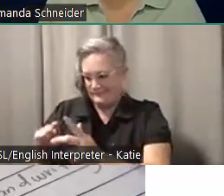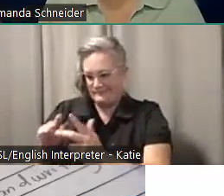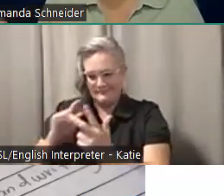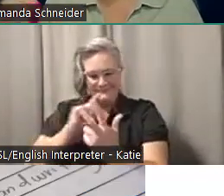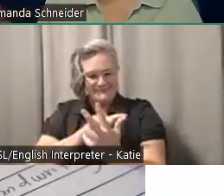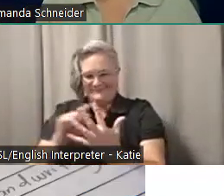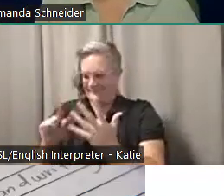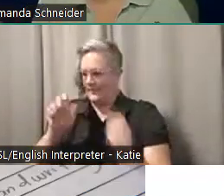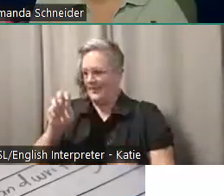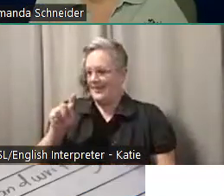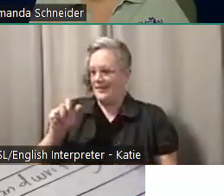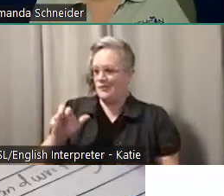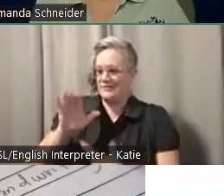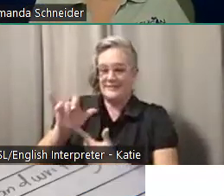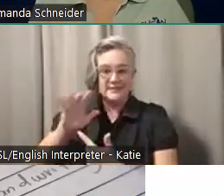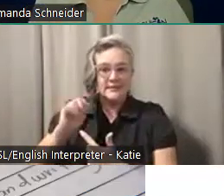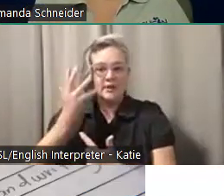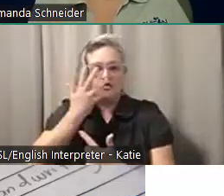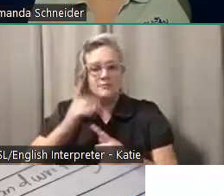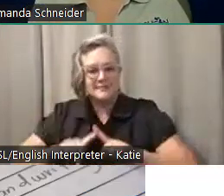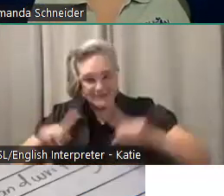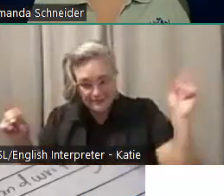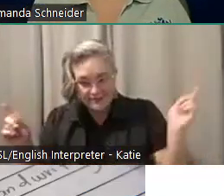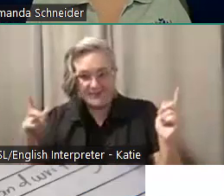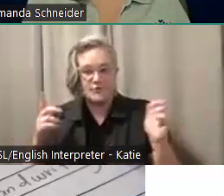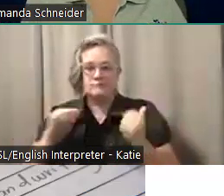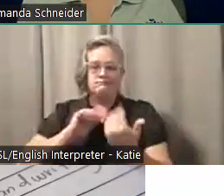how literacy actually looks different. in those different types of media.